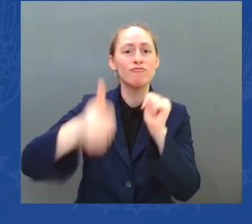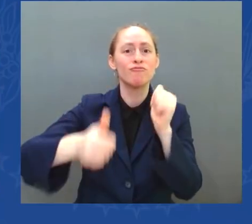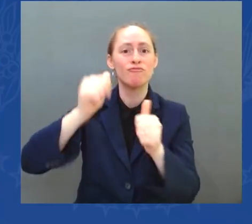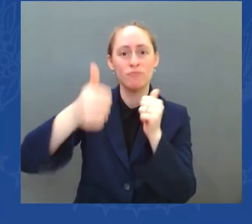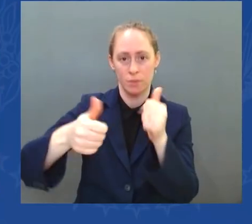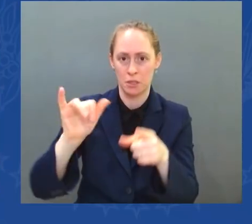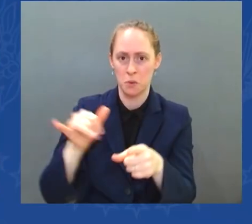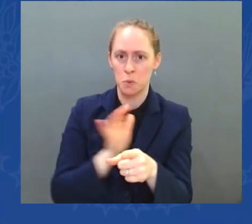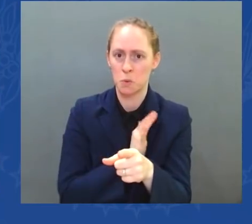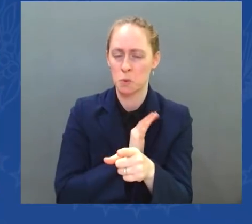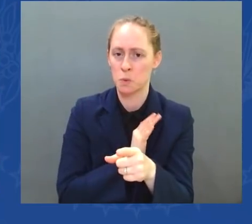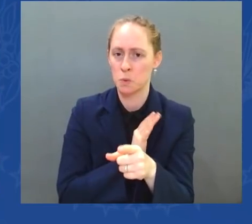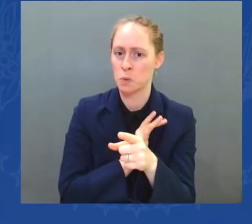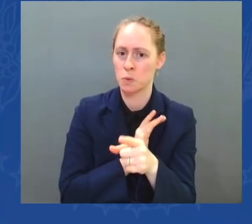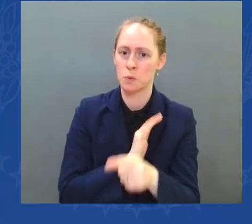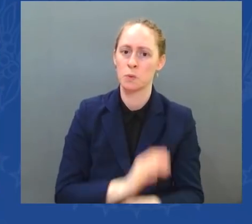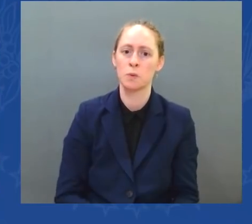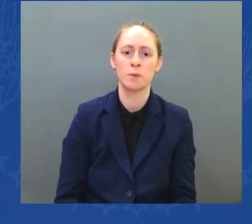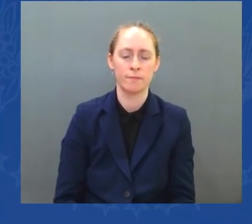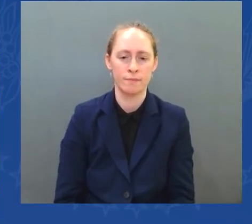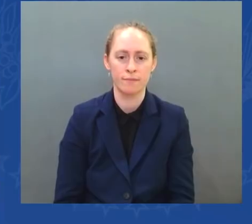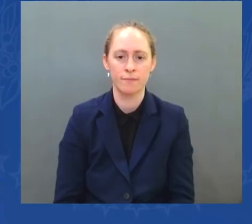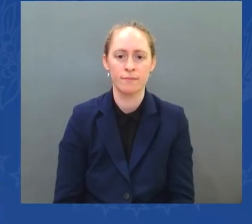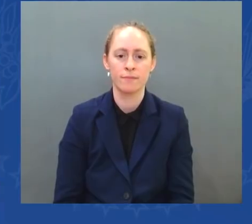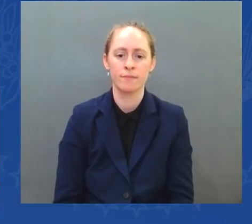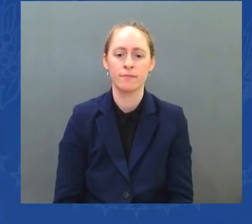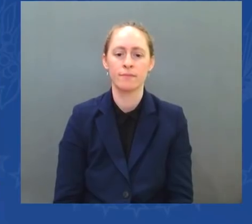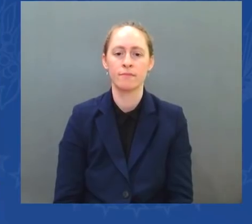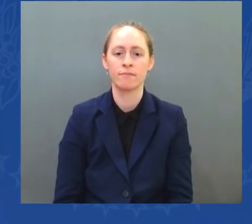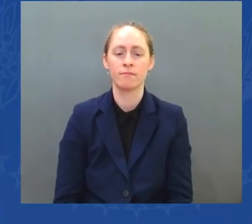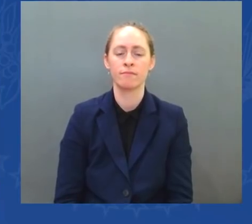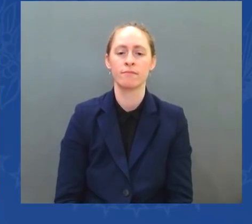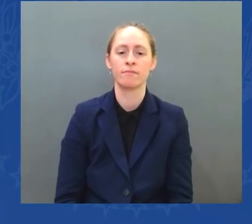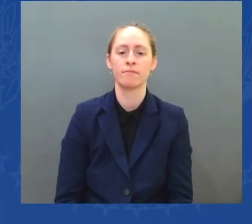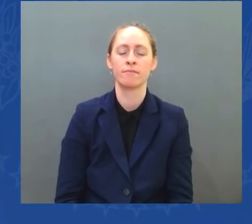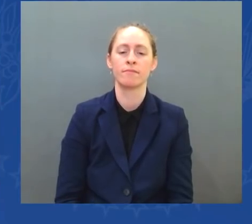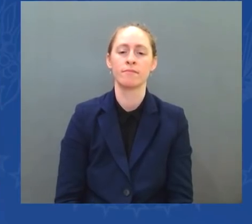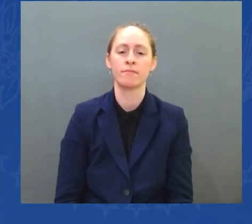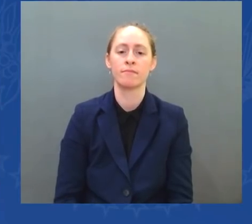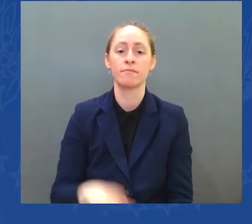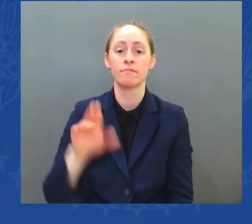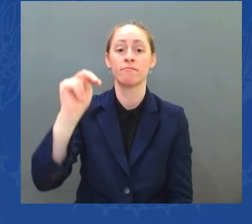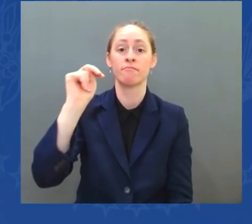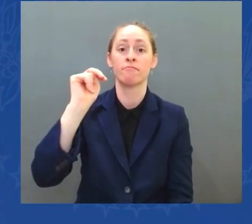will receive nearly 16 million in electric vehicle charging stations.